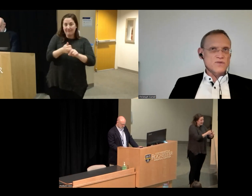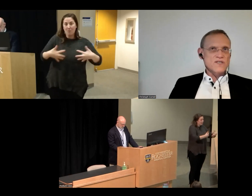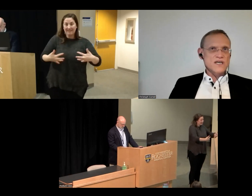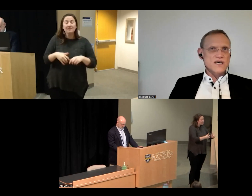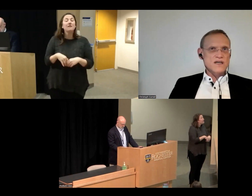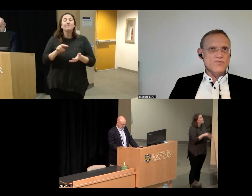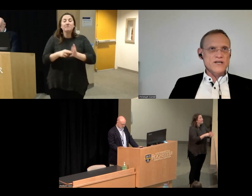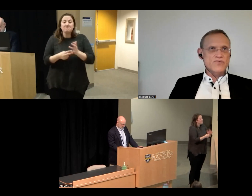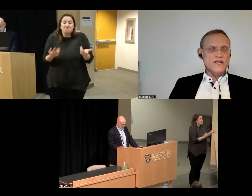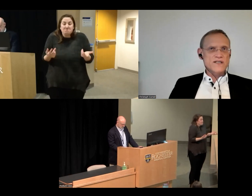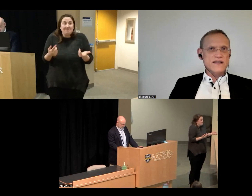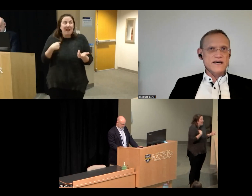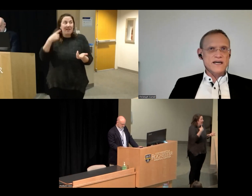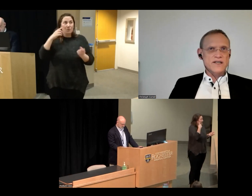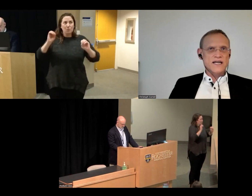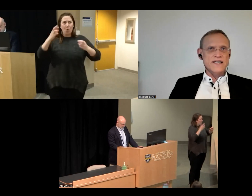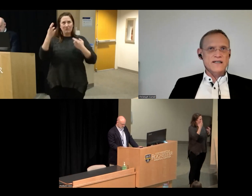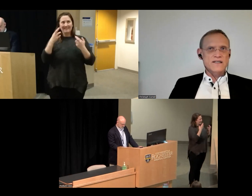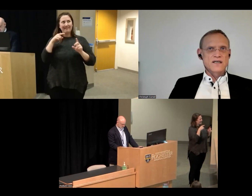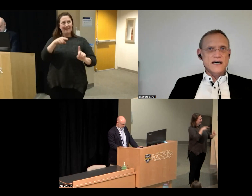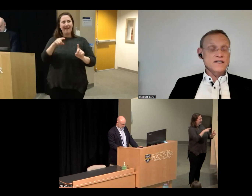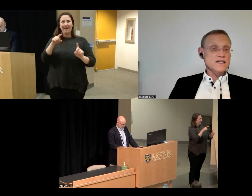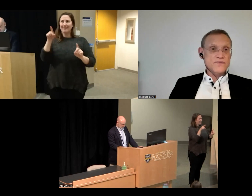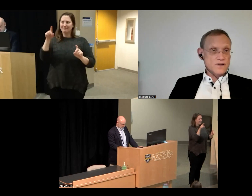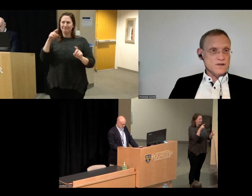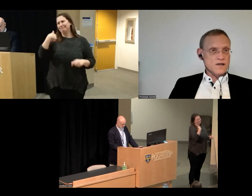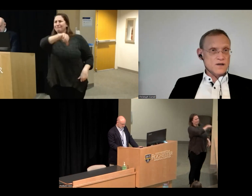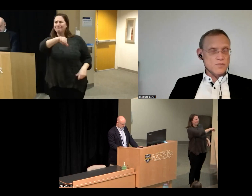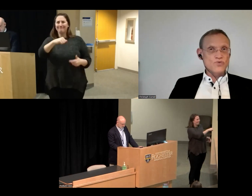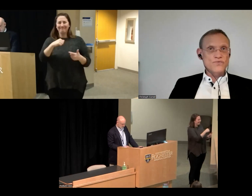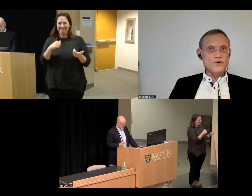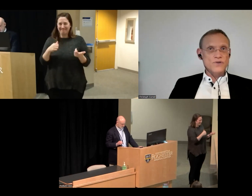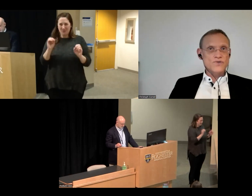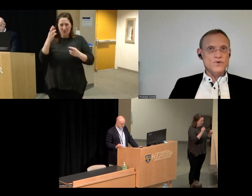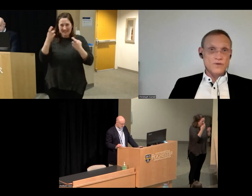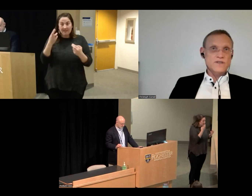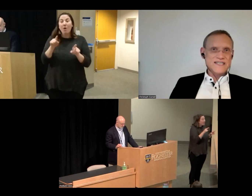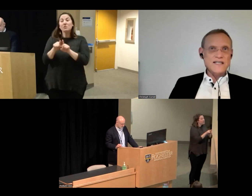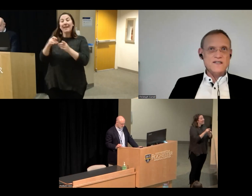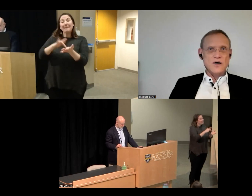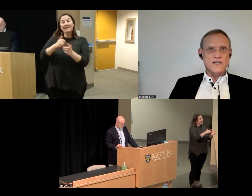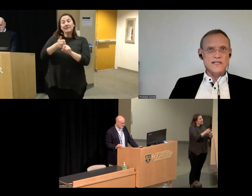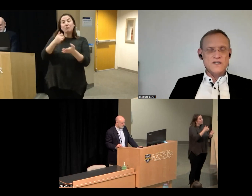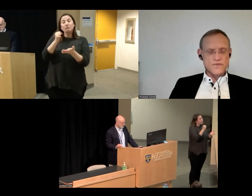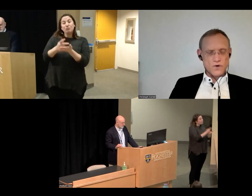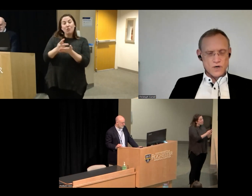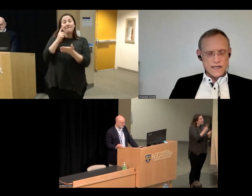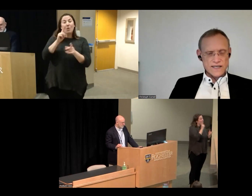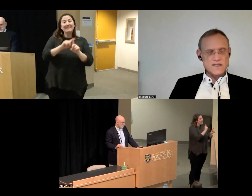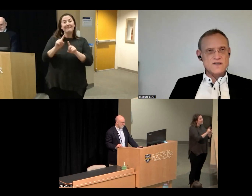see a real reason that they can deny it and it's even approved also or the study is out at least for adolescence.